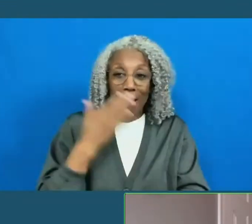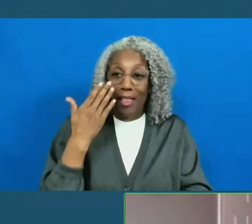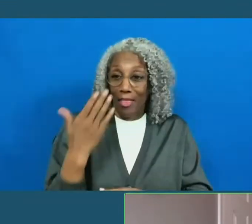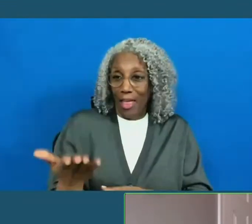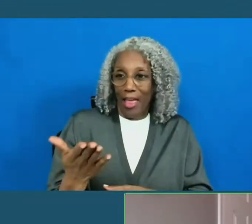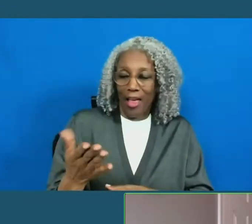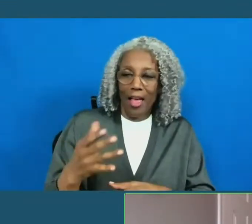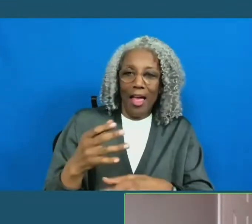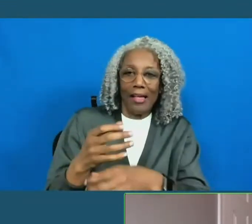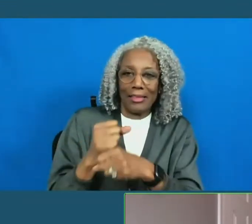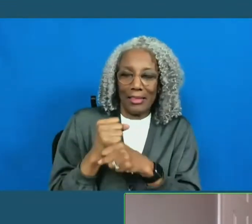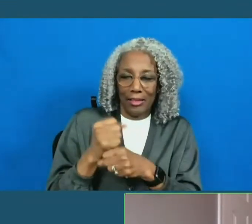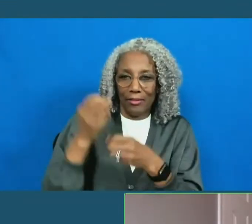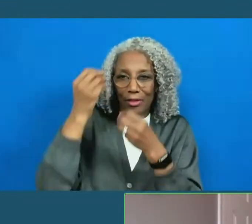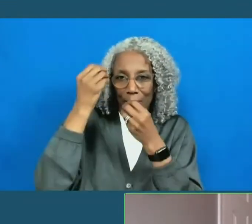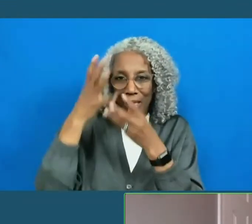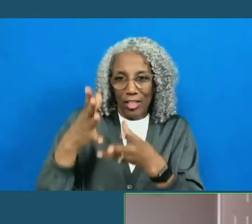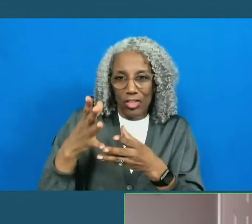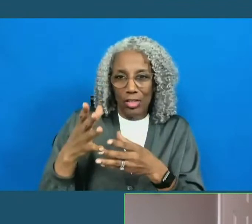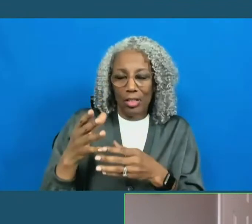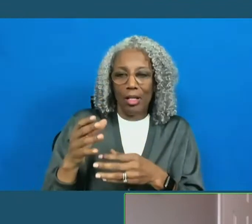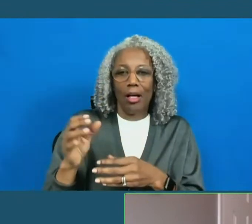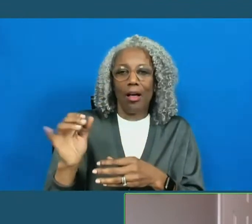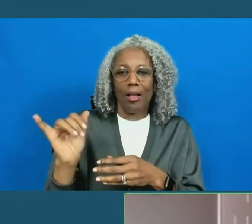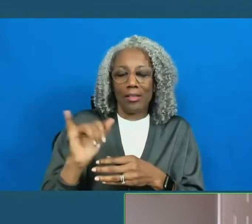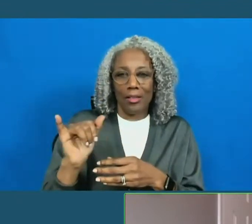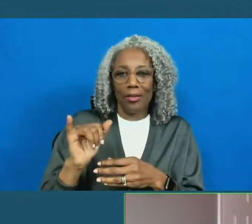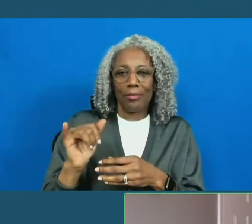school of my daughter, and it